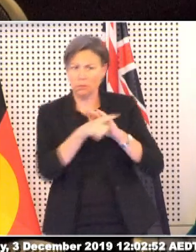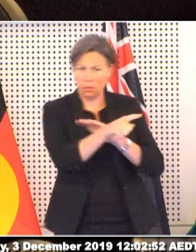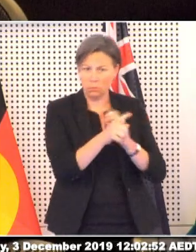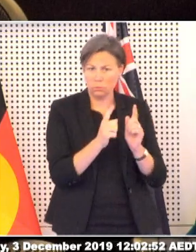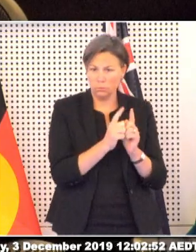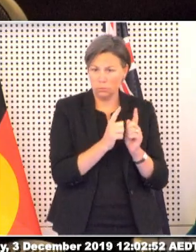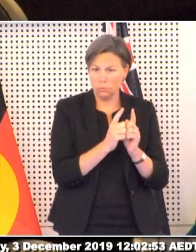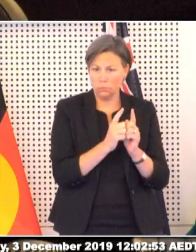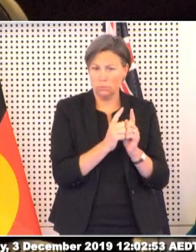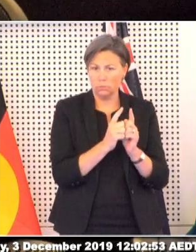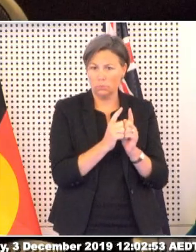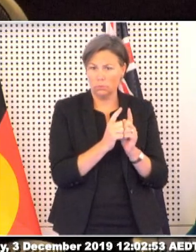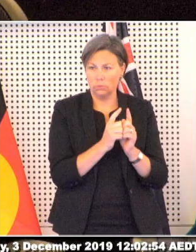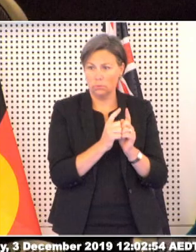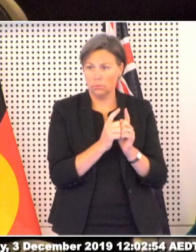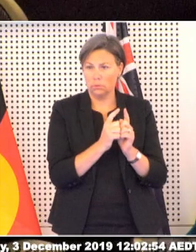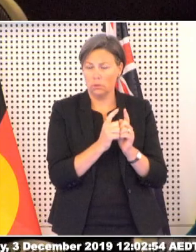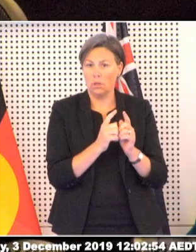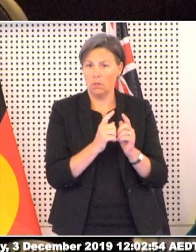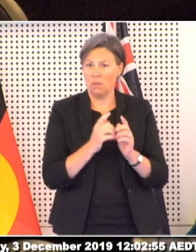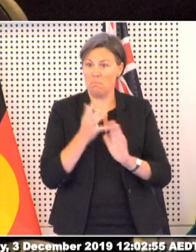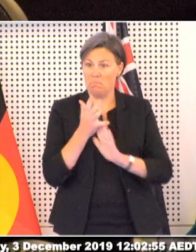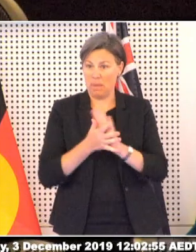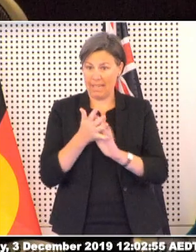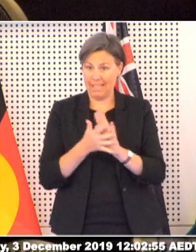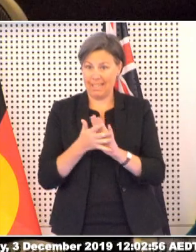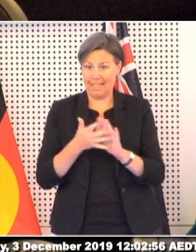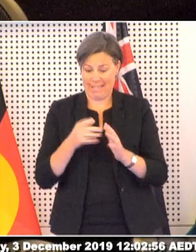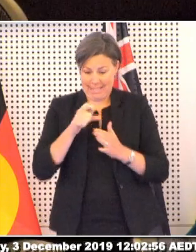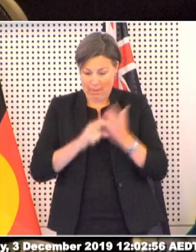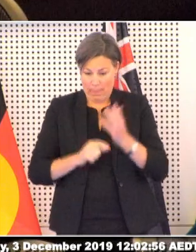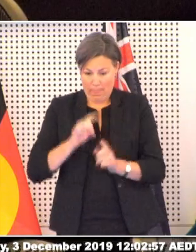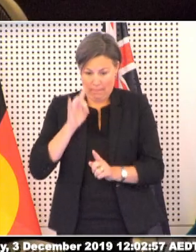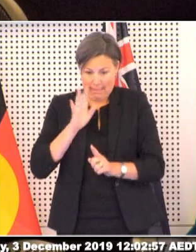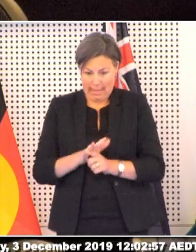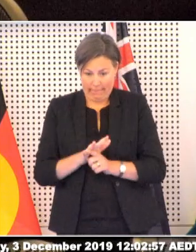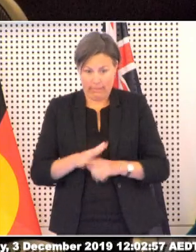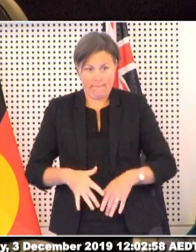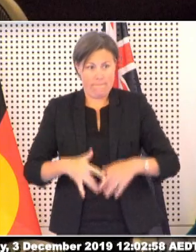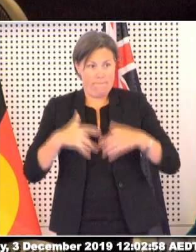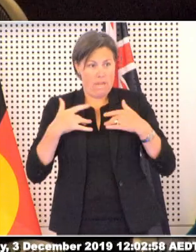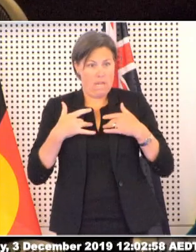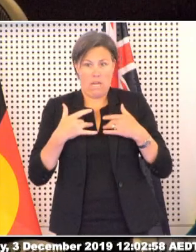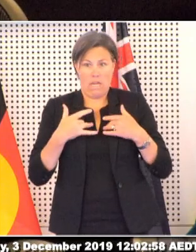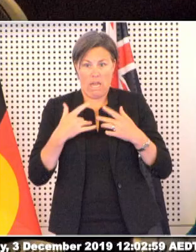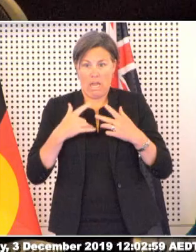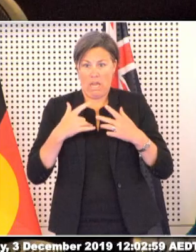Yes, that’s right. Based on what they perceived to be risks that they might evade if they took these - - - Yes.